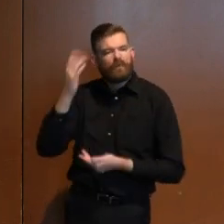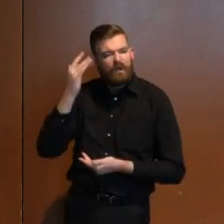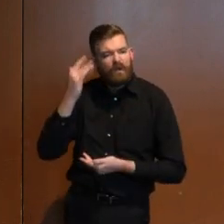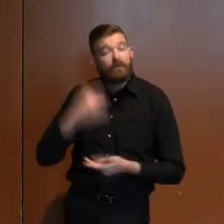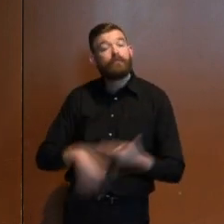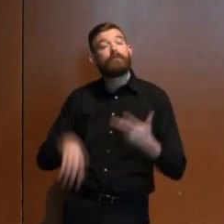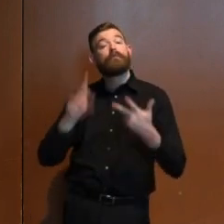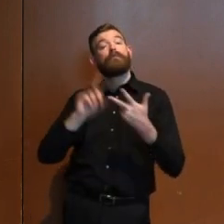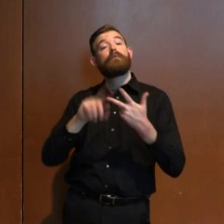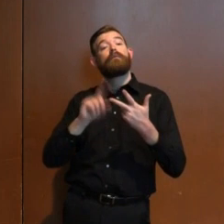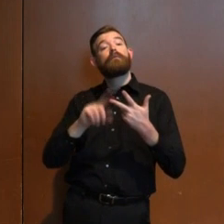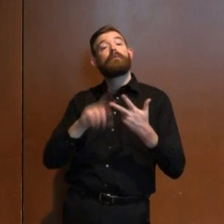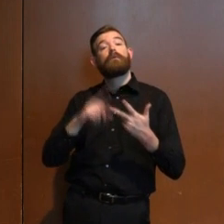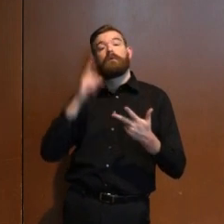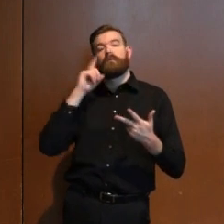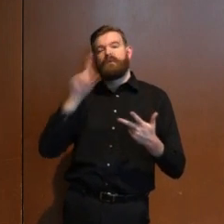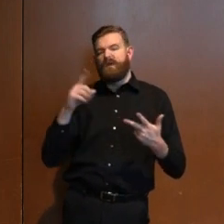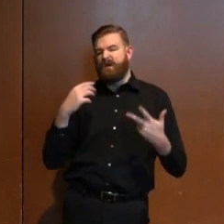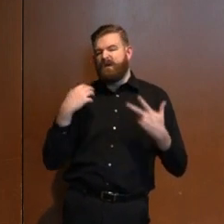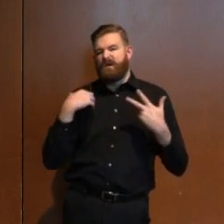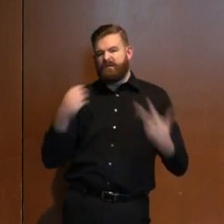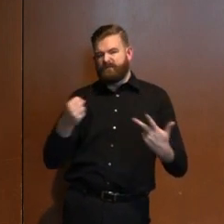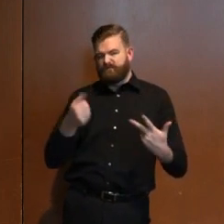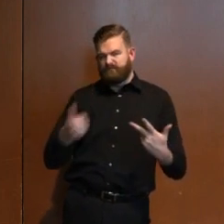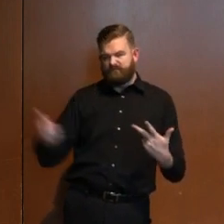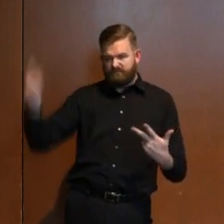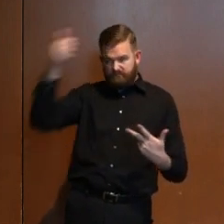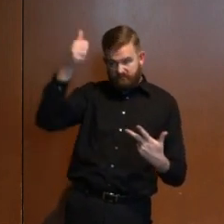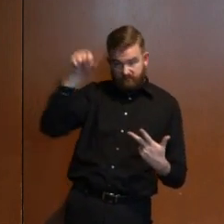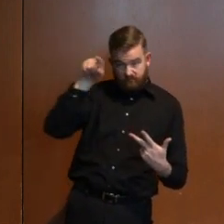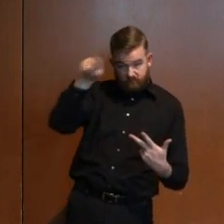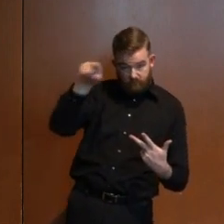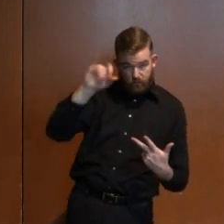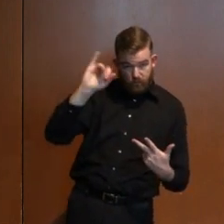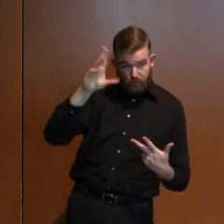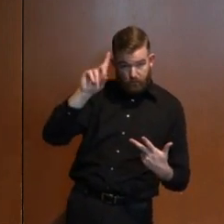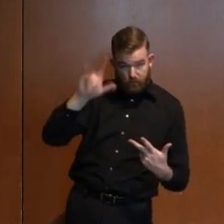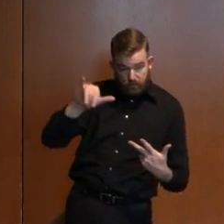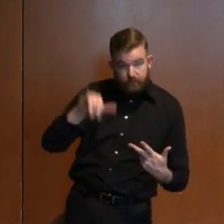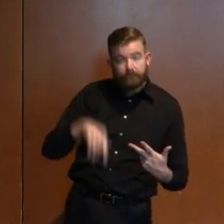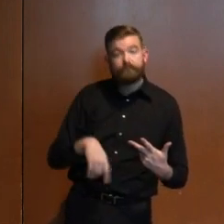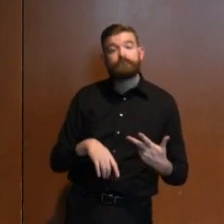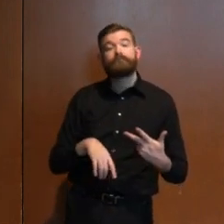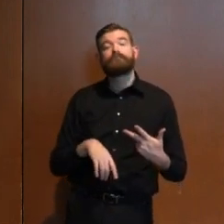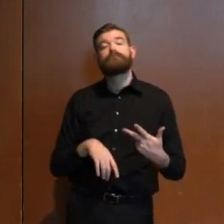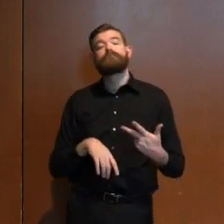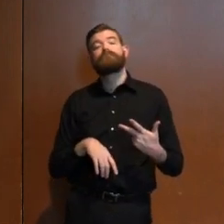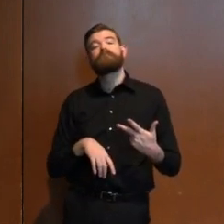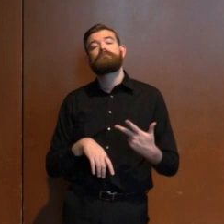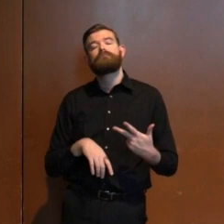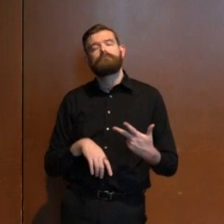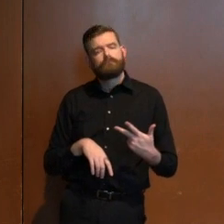SOME OF THE COUNTY RUN PLACES LIKE POSAIC AND ESSEX AS WELL. SPECIFICALLY FOR THE HEALTH COMMISSIONER, DO YOU HAVE ANY